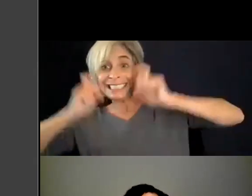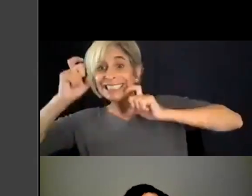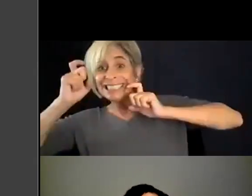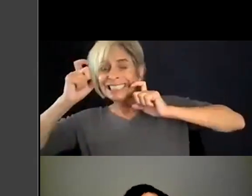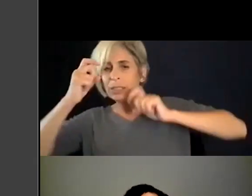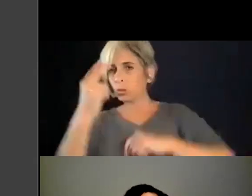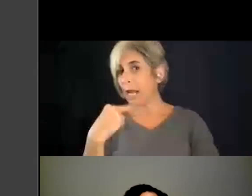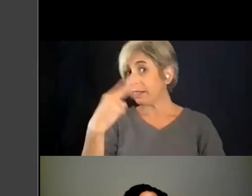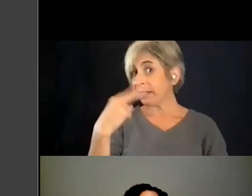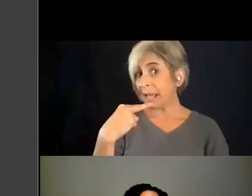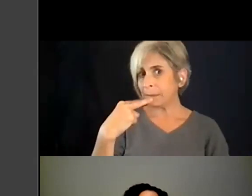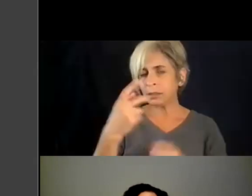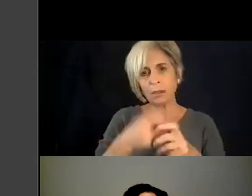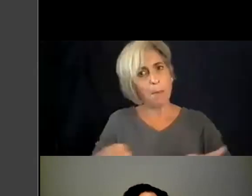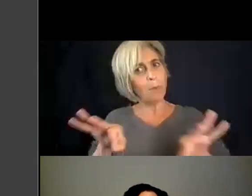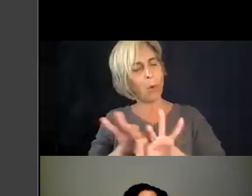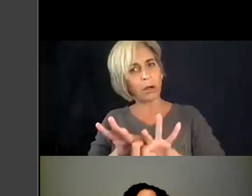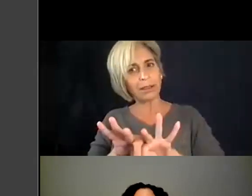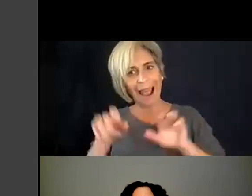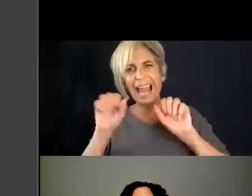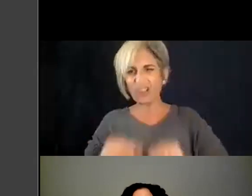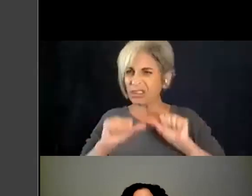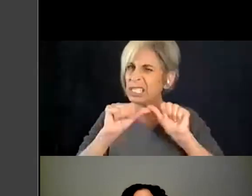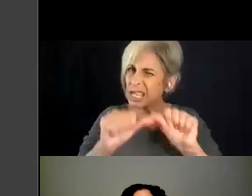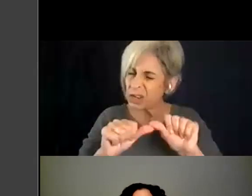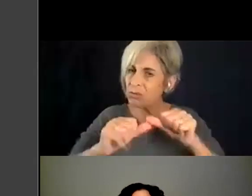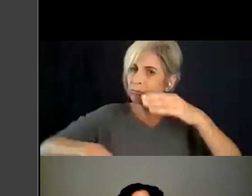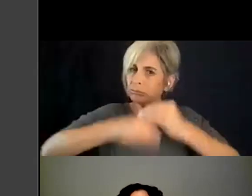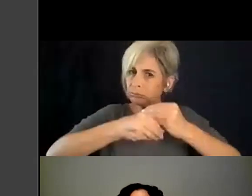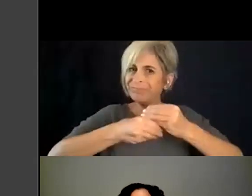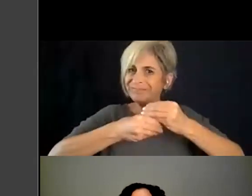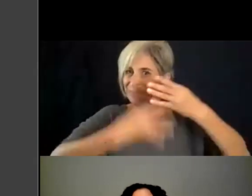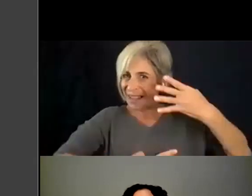I could go on, but I hope what you're beginning to understand is why it's